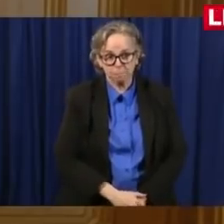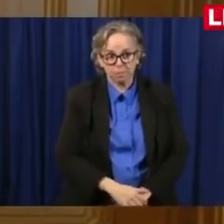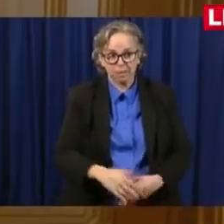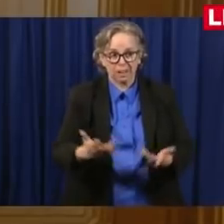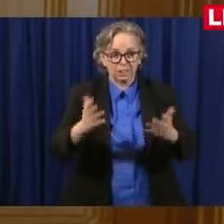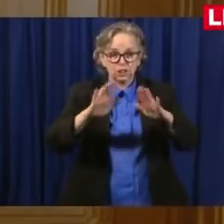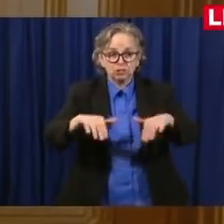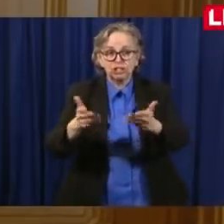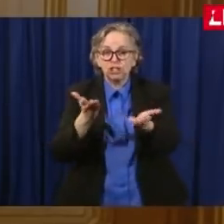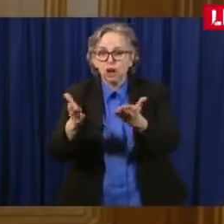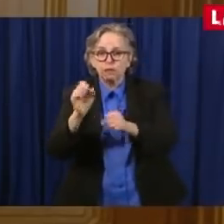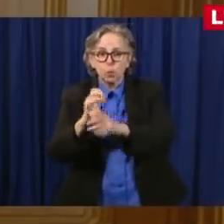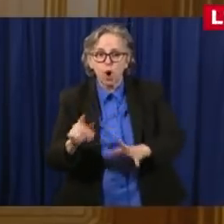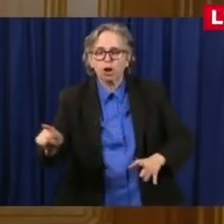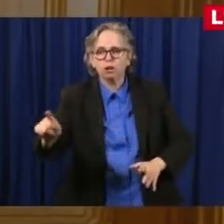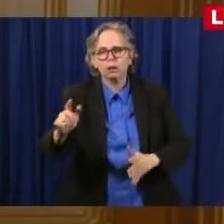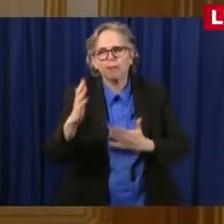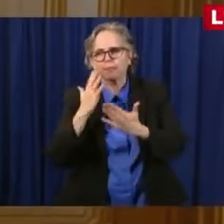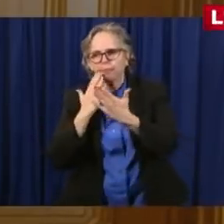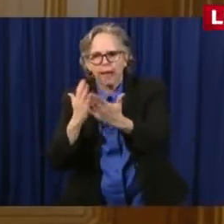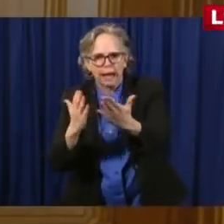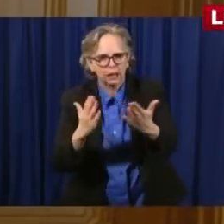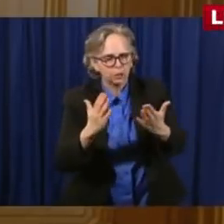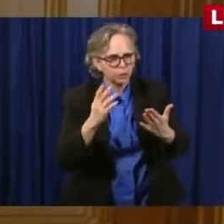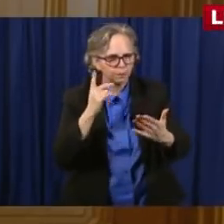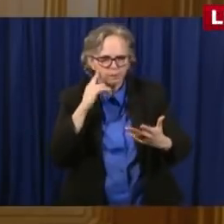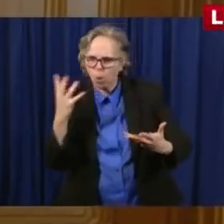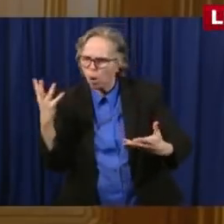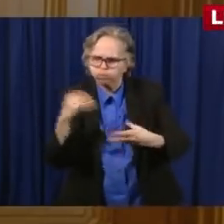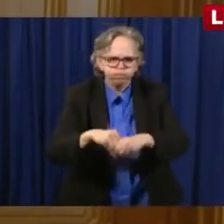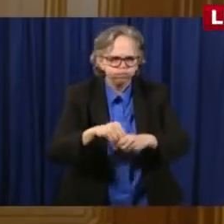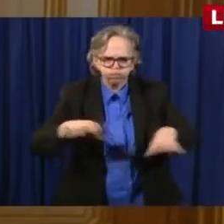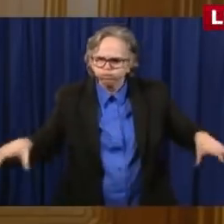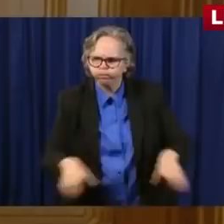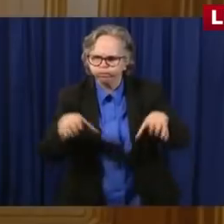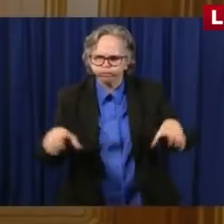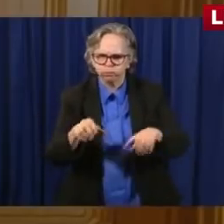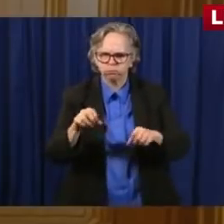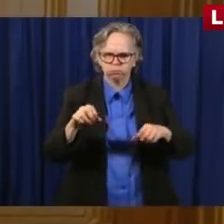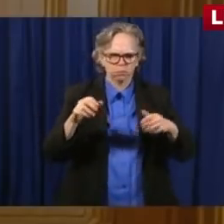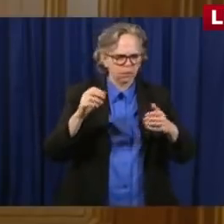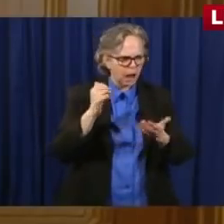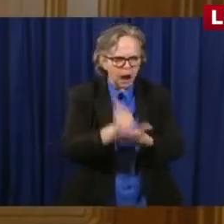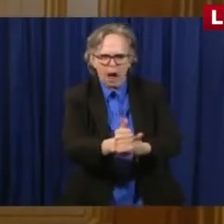FINALLY, LET ME THINK OUR CHILDREN SERVICES WORKERS.